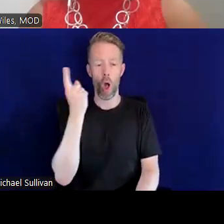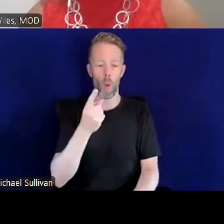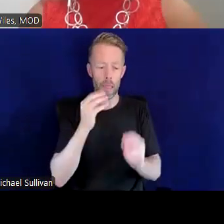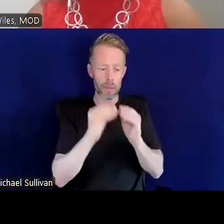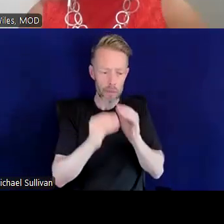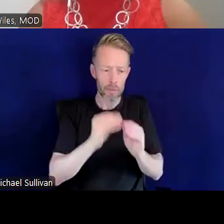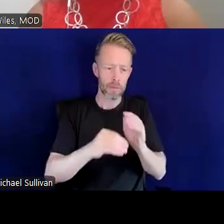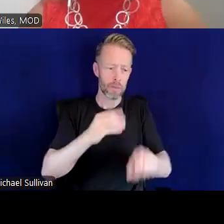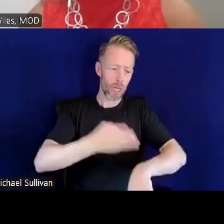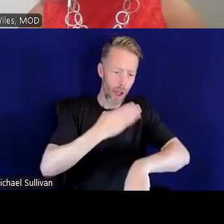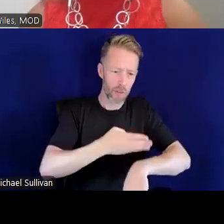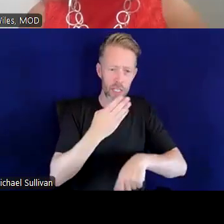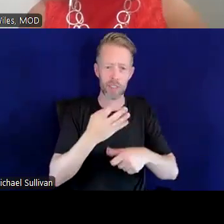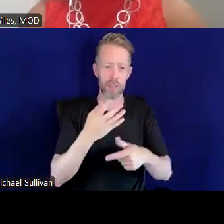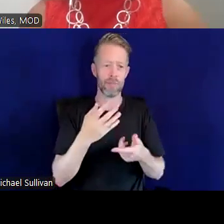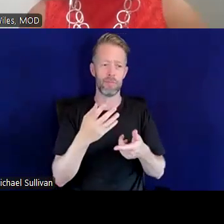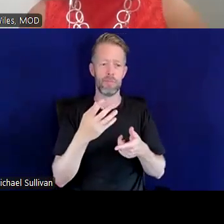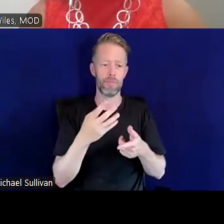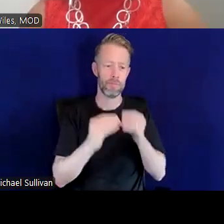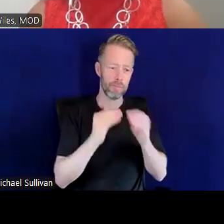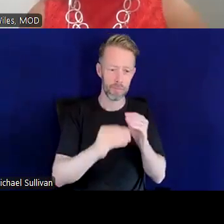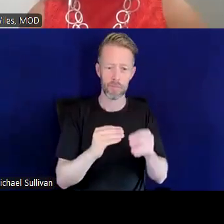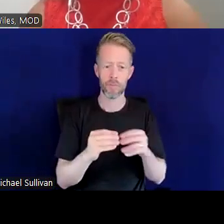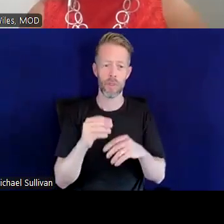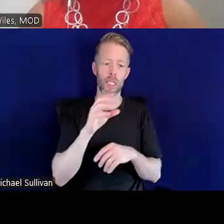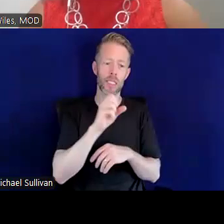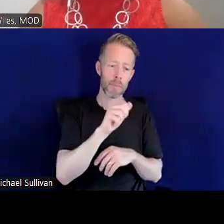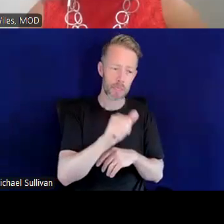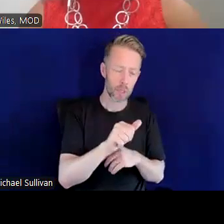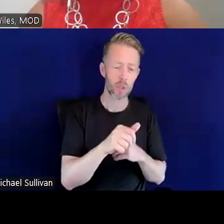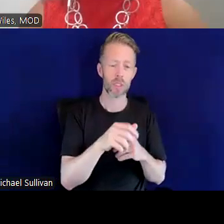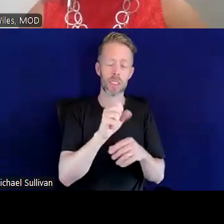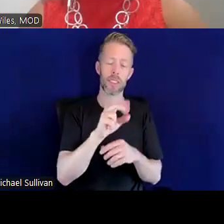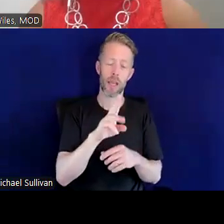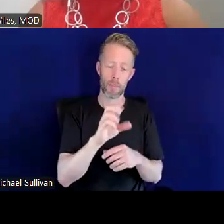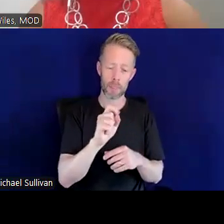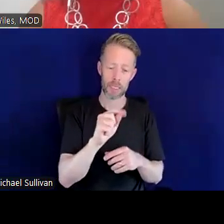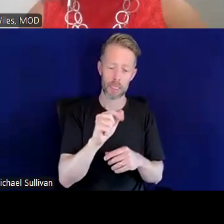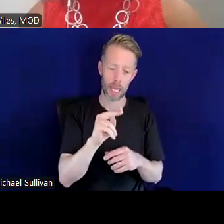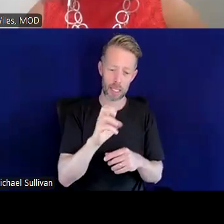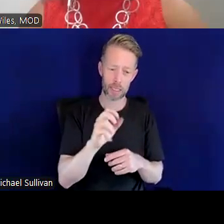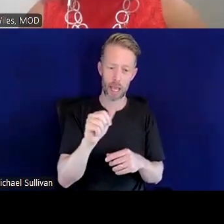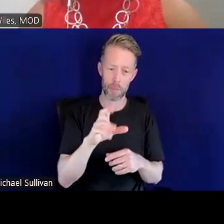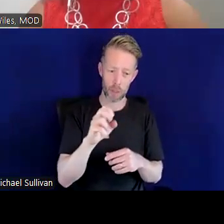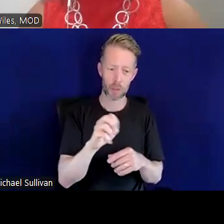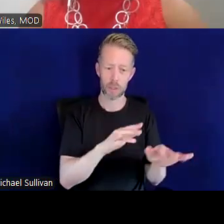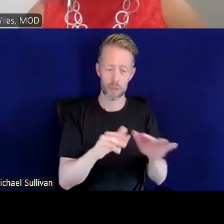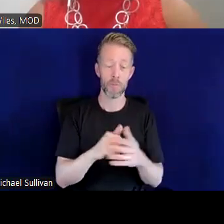social norms in substance abuse and in learning how to show up, participate and contribute to